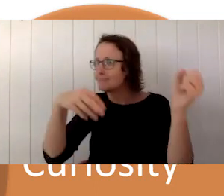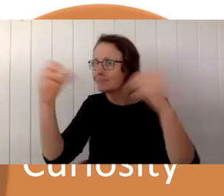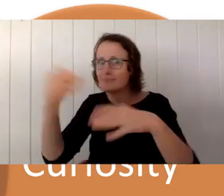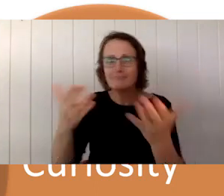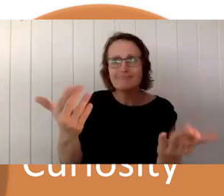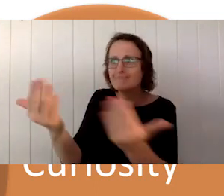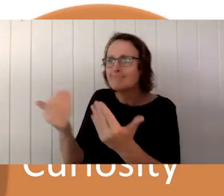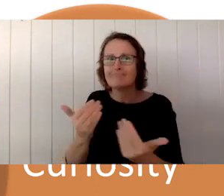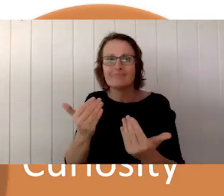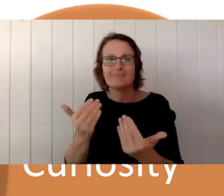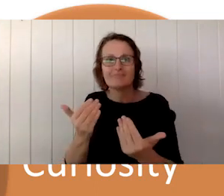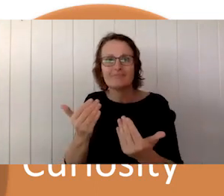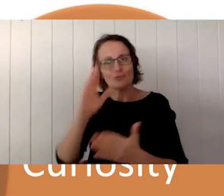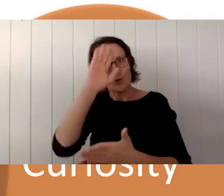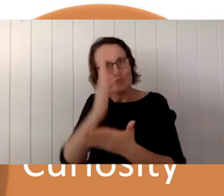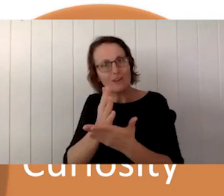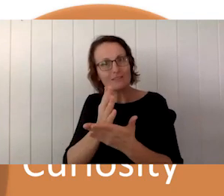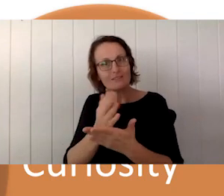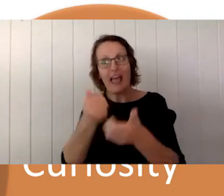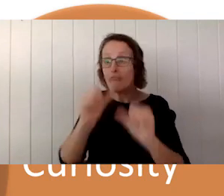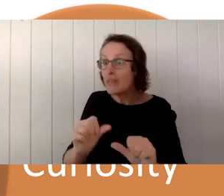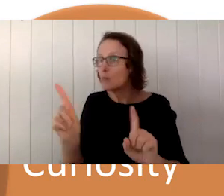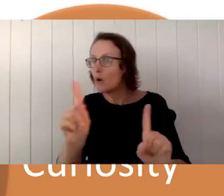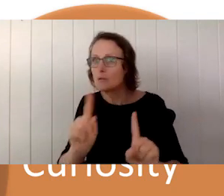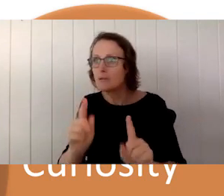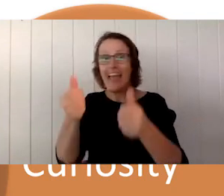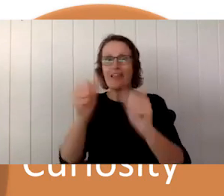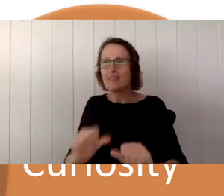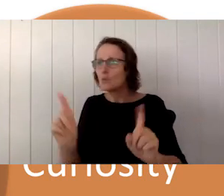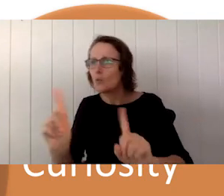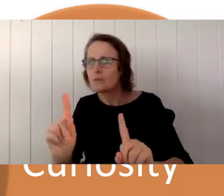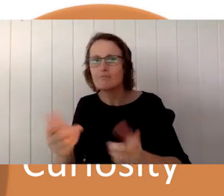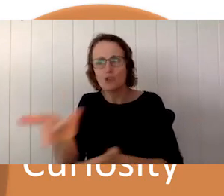what else? And then what else? What else might be true? And being